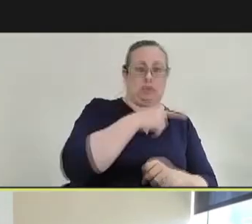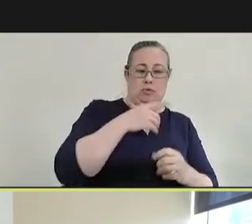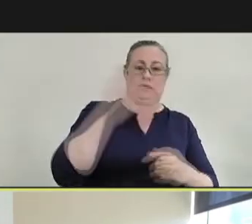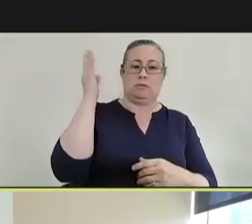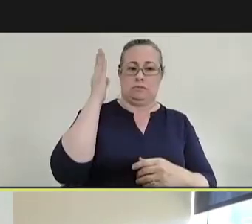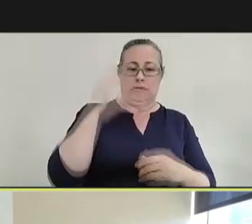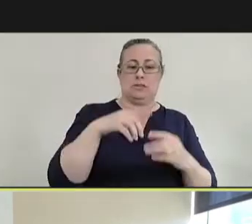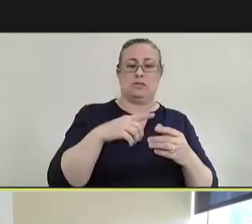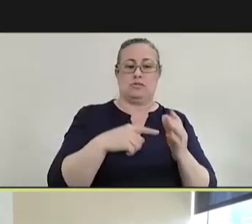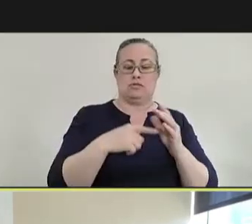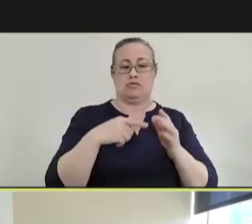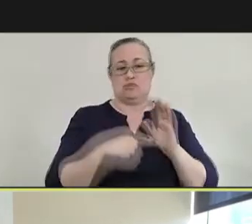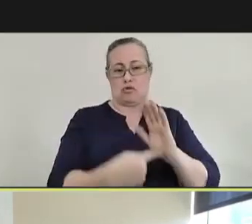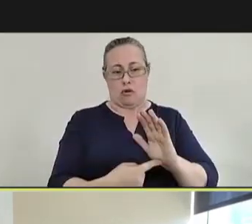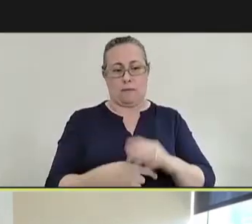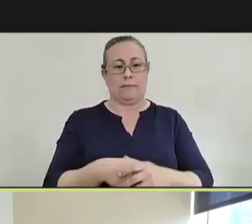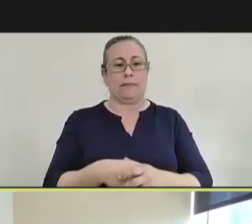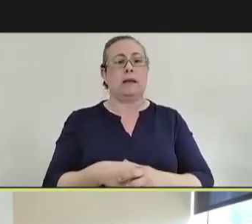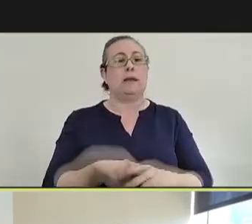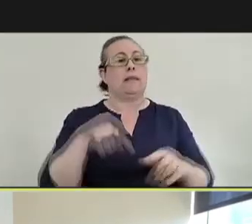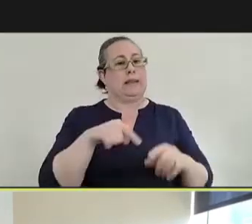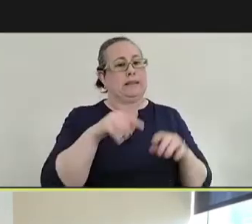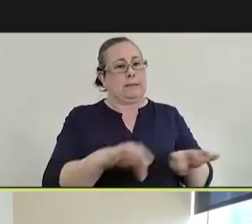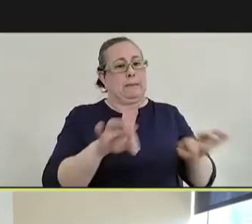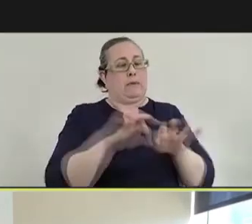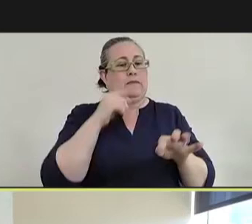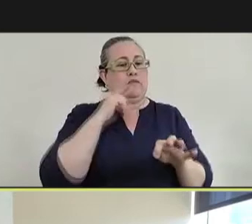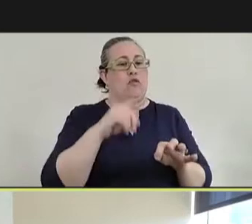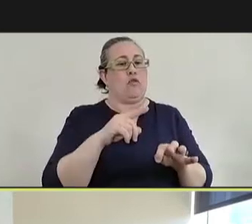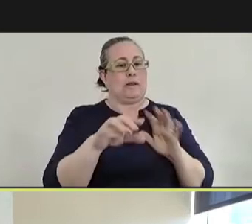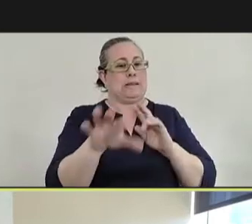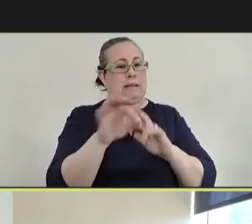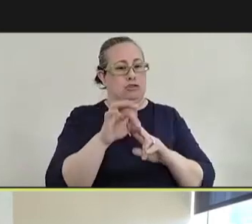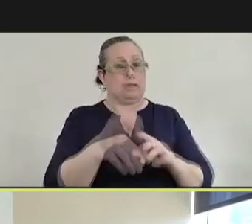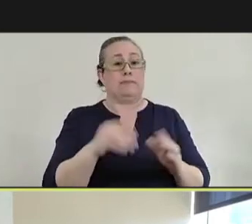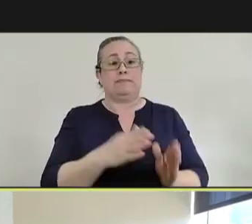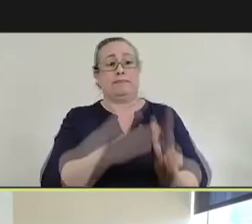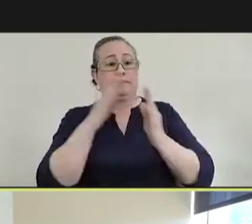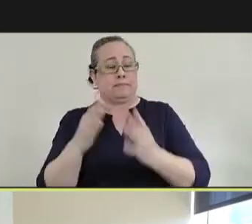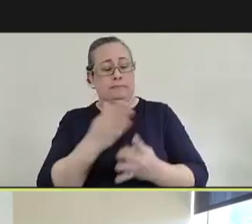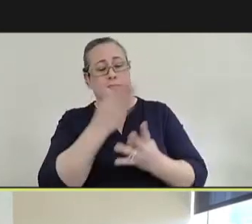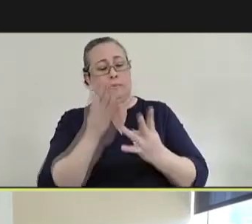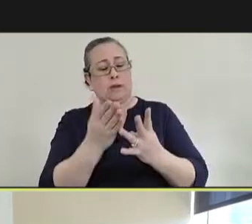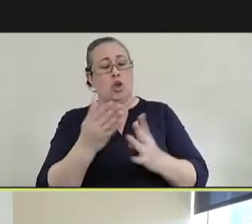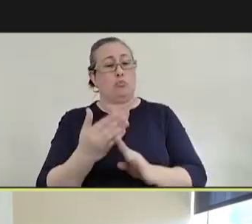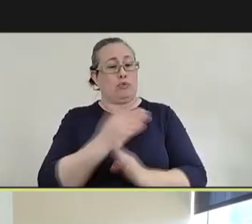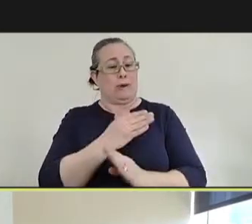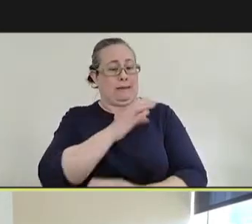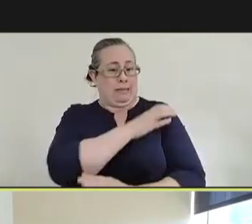vital for down-selecting designs. The third stage involves pre-clinical work where we're working in